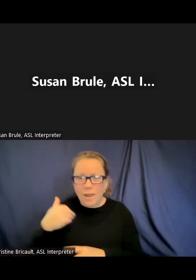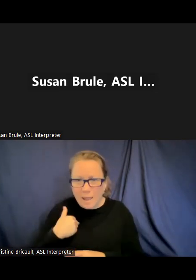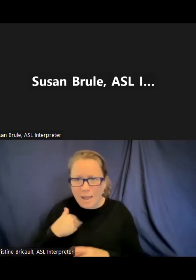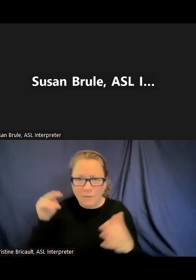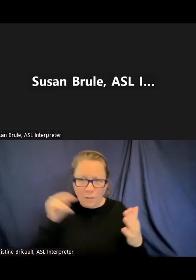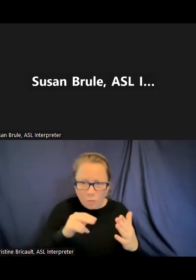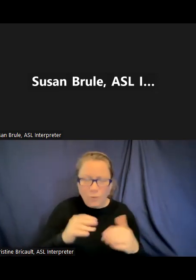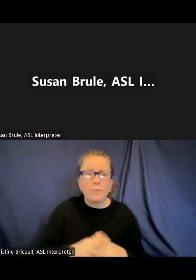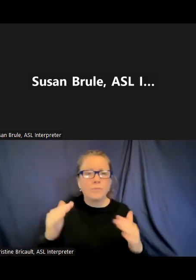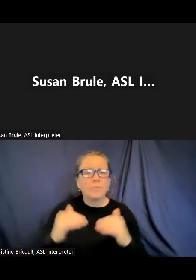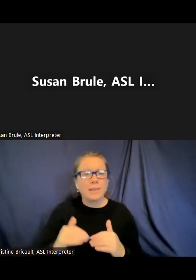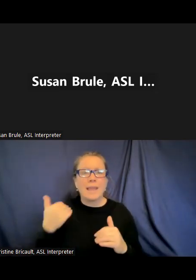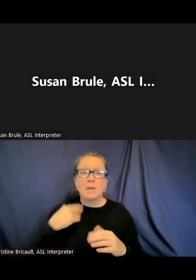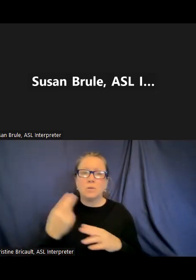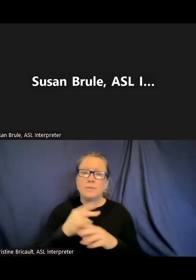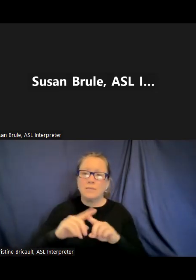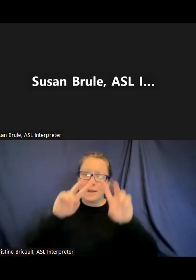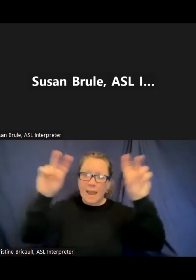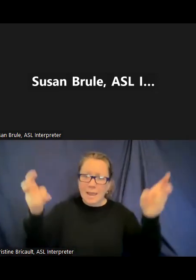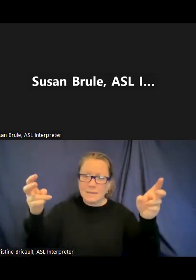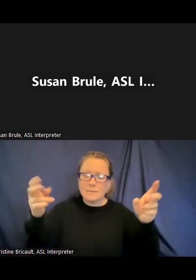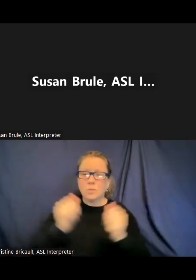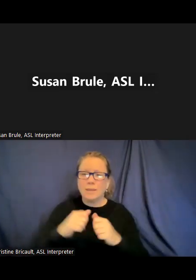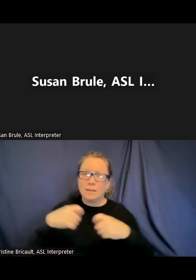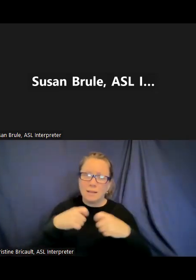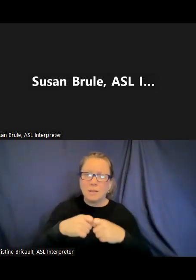You can use headings in electronic documents, like Word documents.